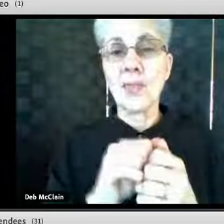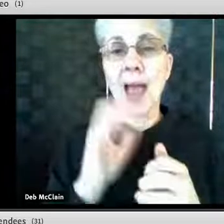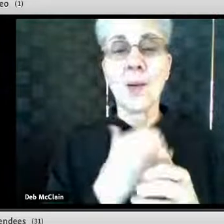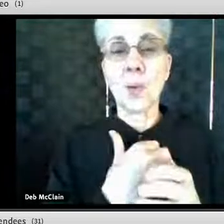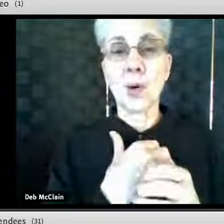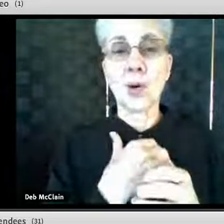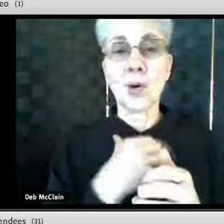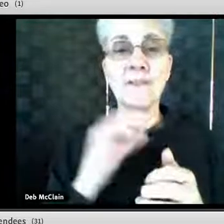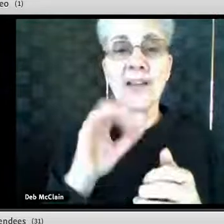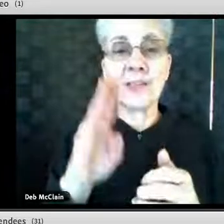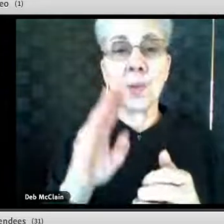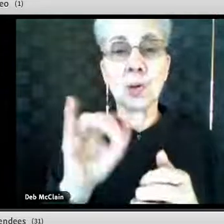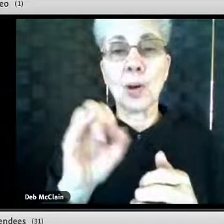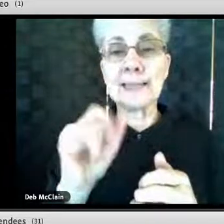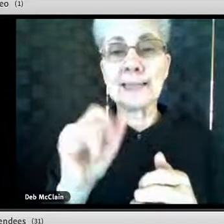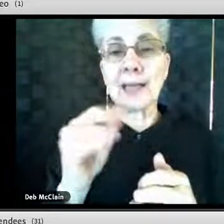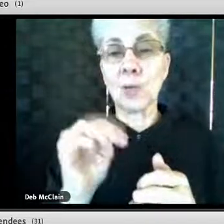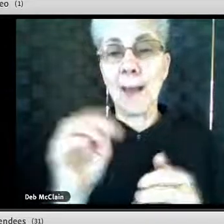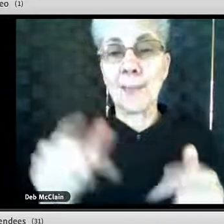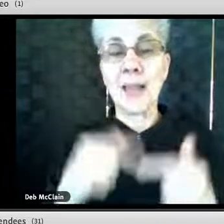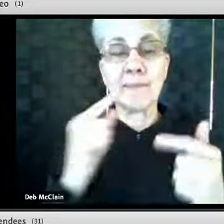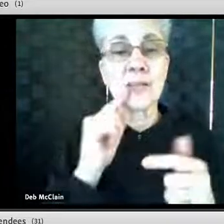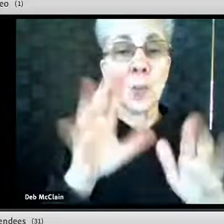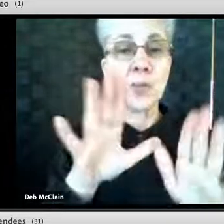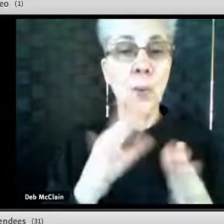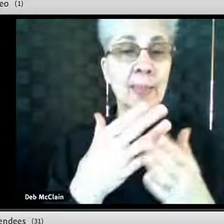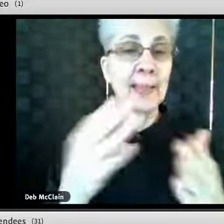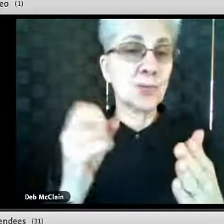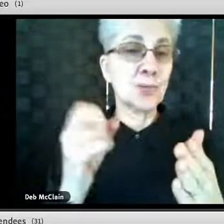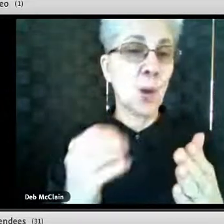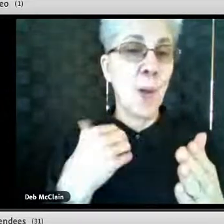and Instagram Live, but that's always a great thing,